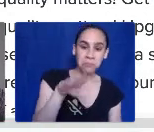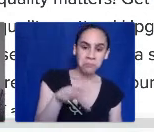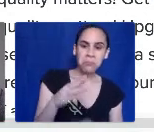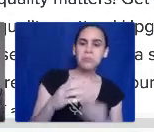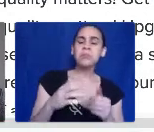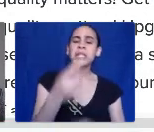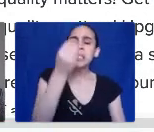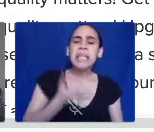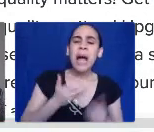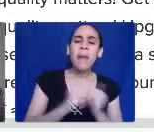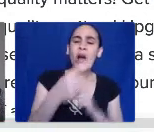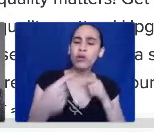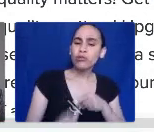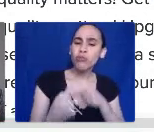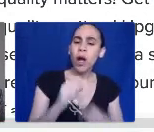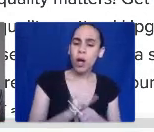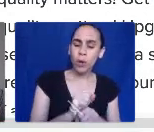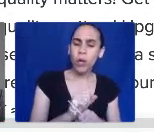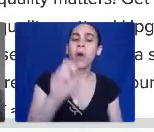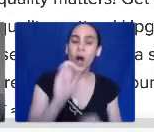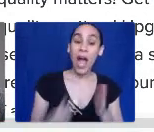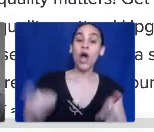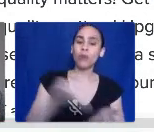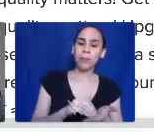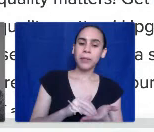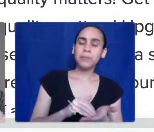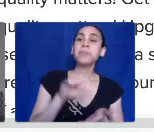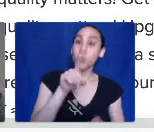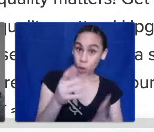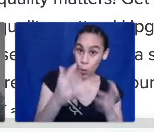you want to know about time i struggled at work let me think about that right repeat the question